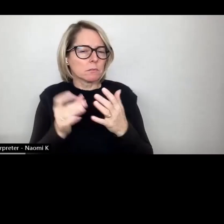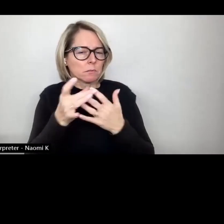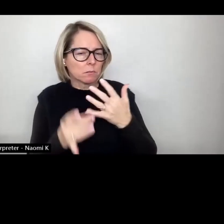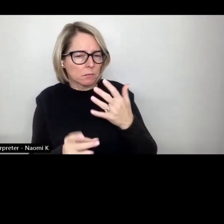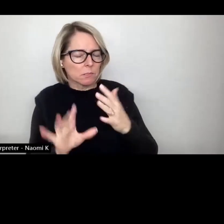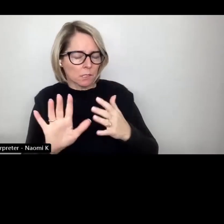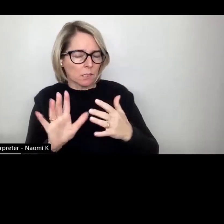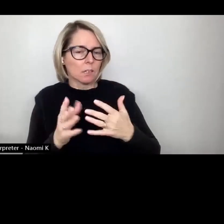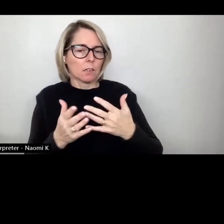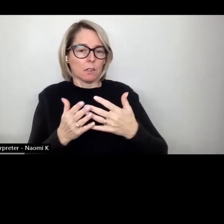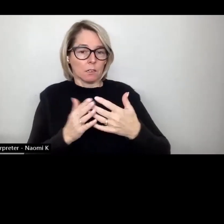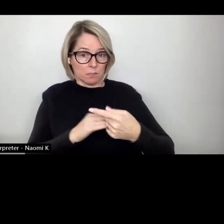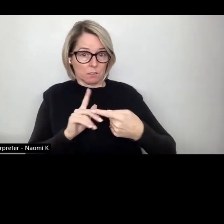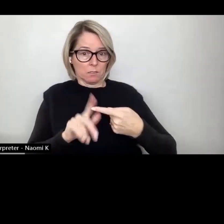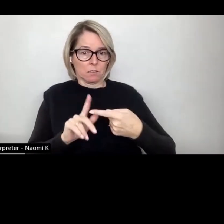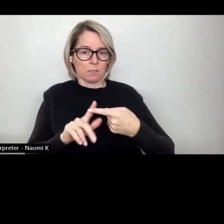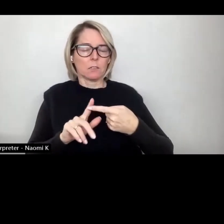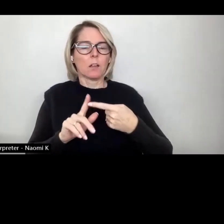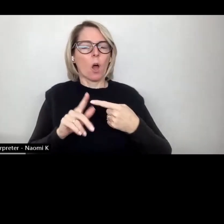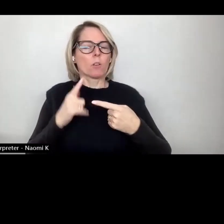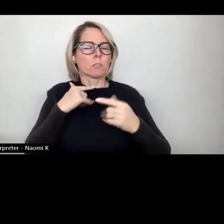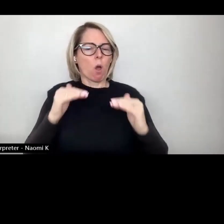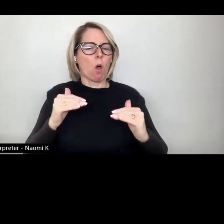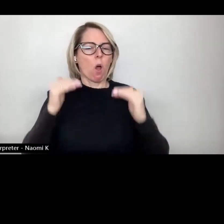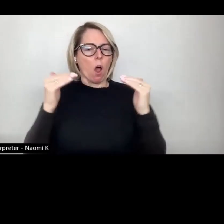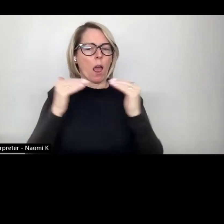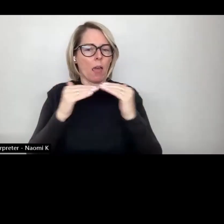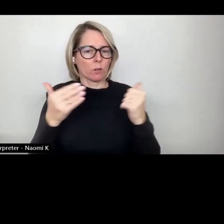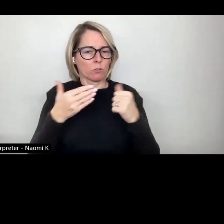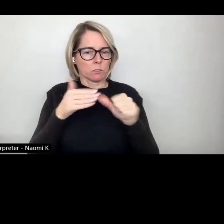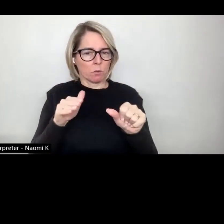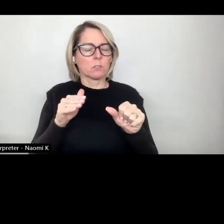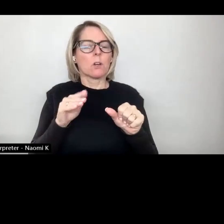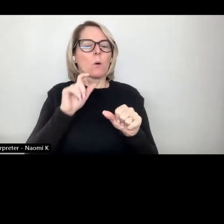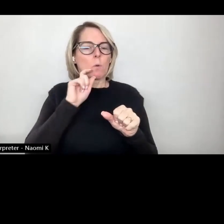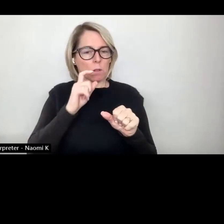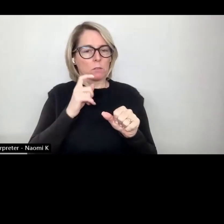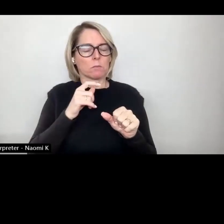I'll give a high level response here and we will respond in detail in the FAQ.